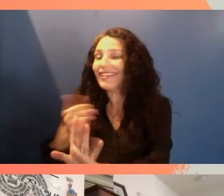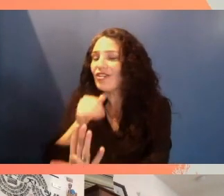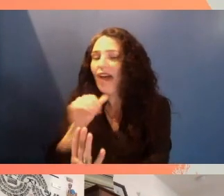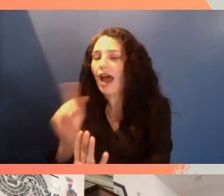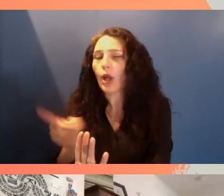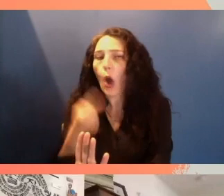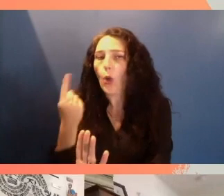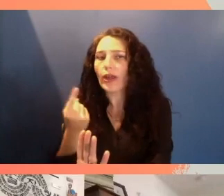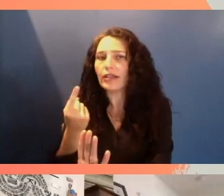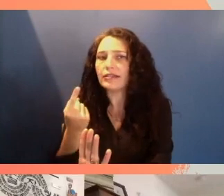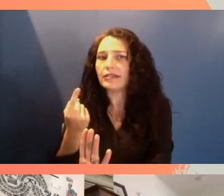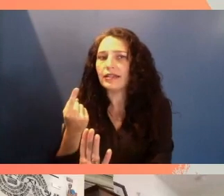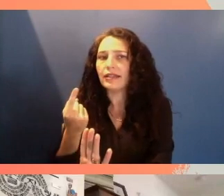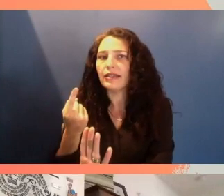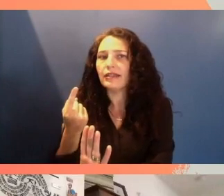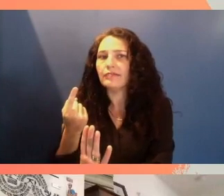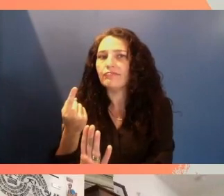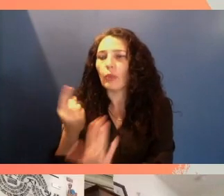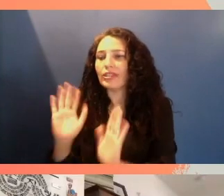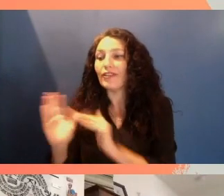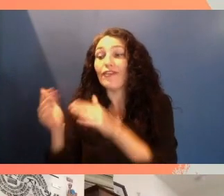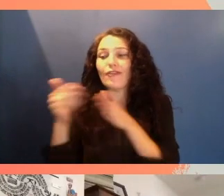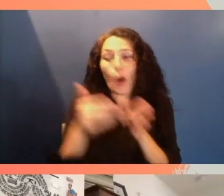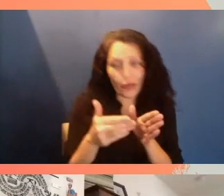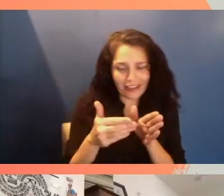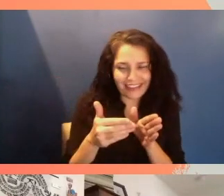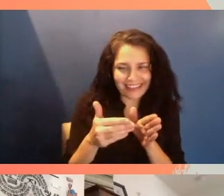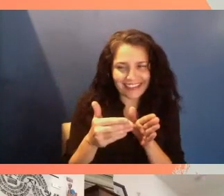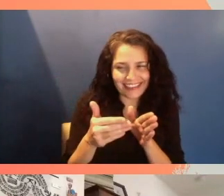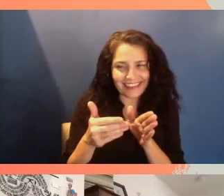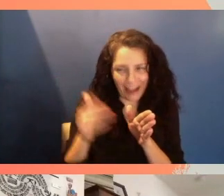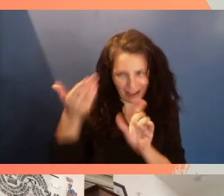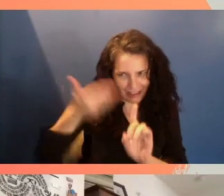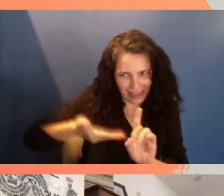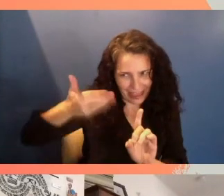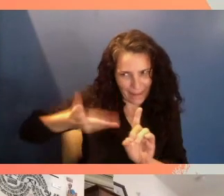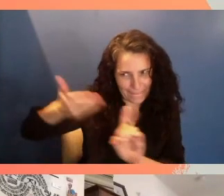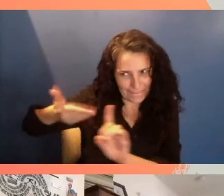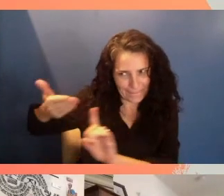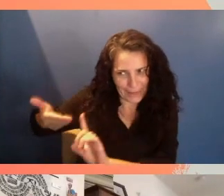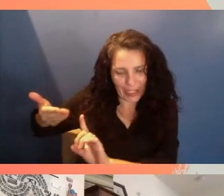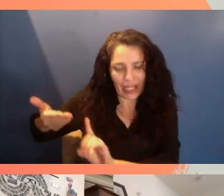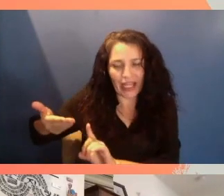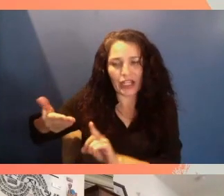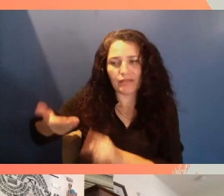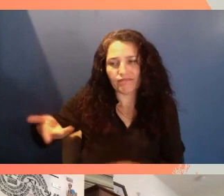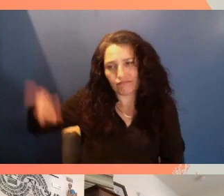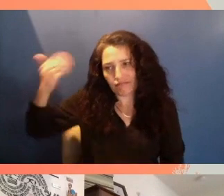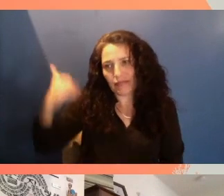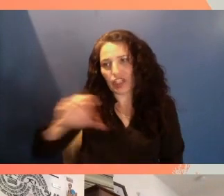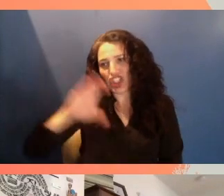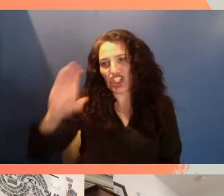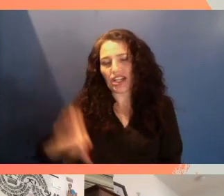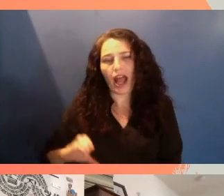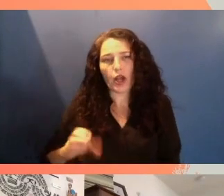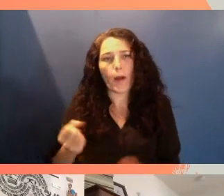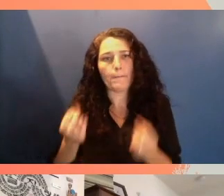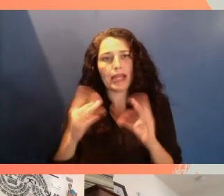that are the most centered in the work. And so, in Chicago at the time, a lot of organizations and collectives are moving